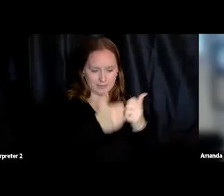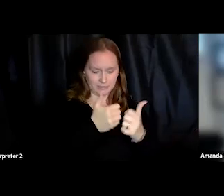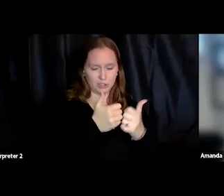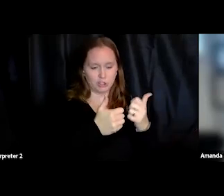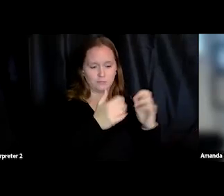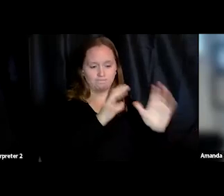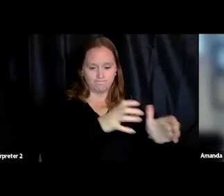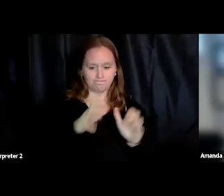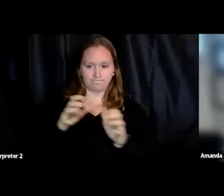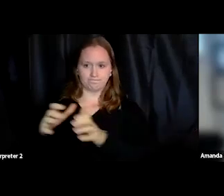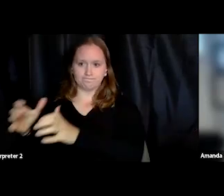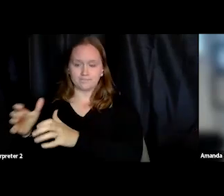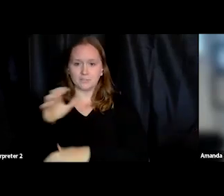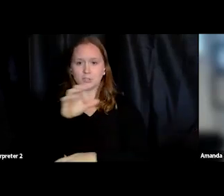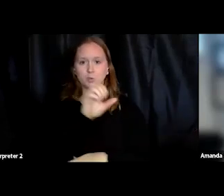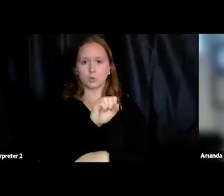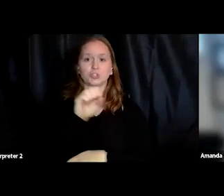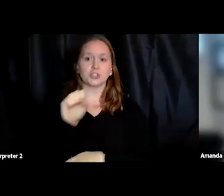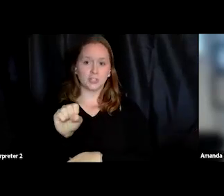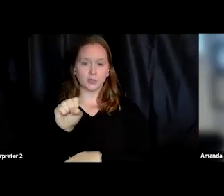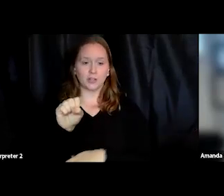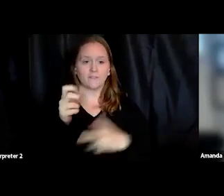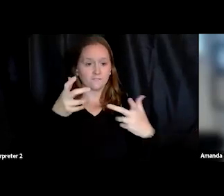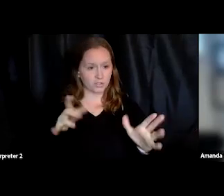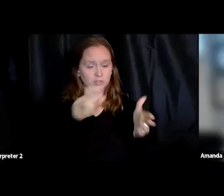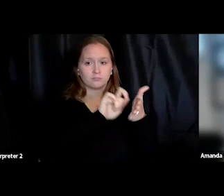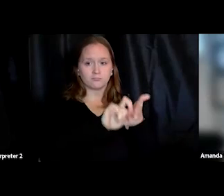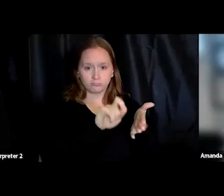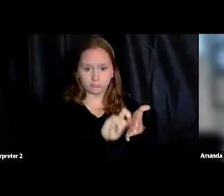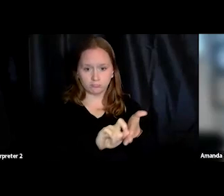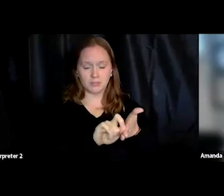Social Security has written out the specific criteria